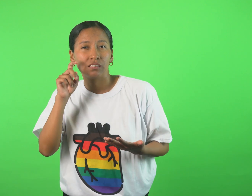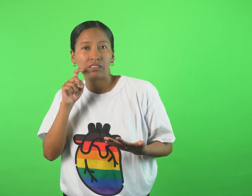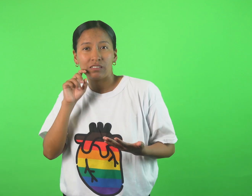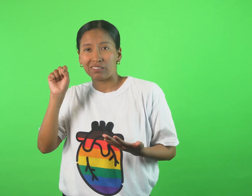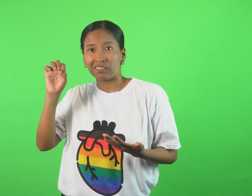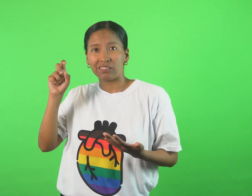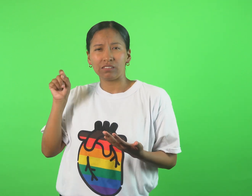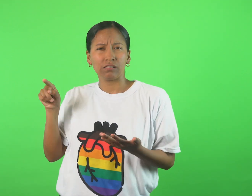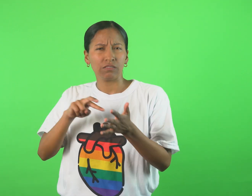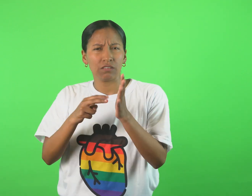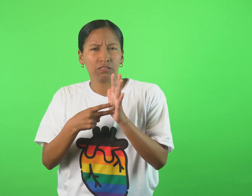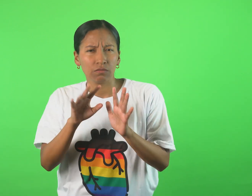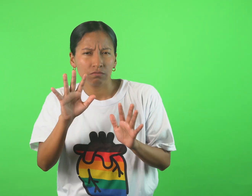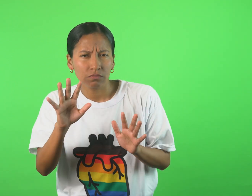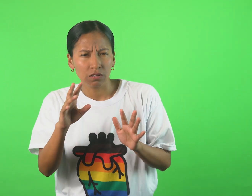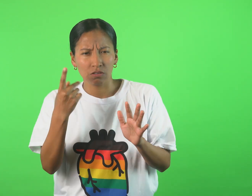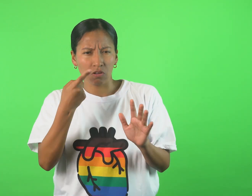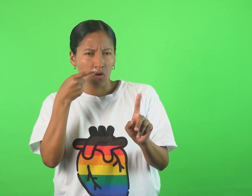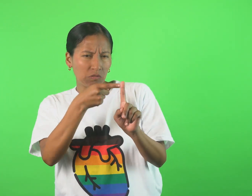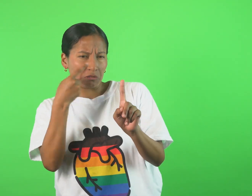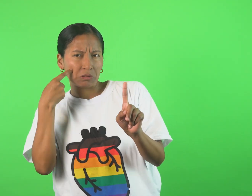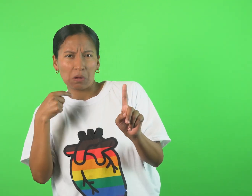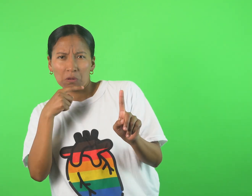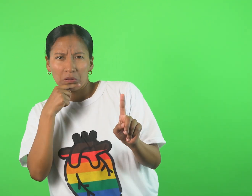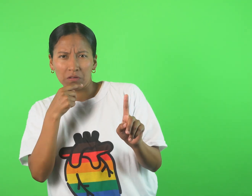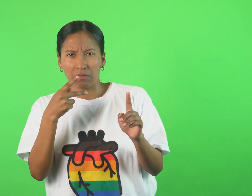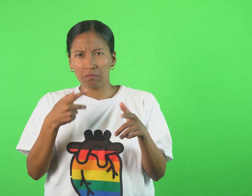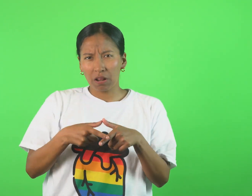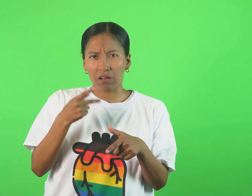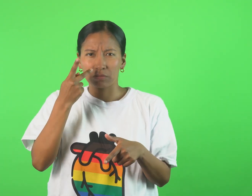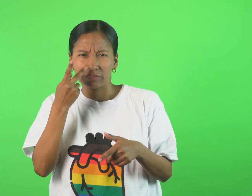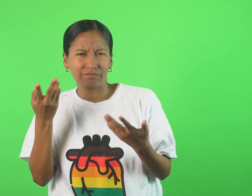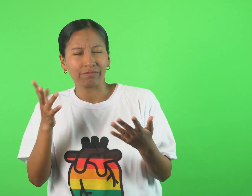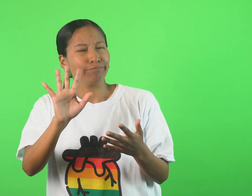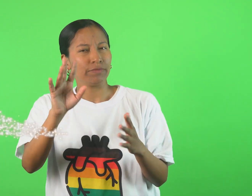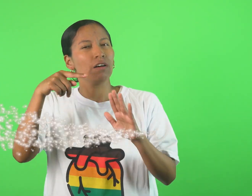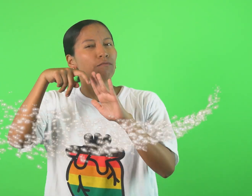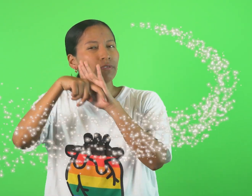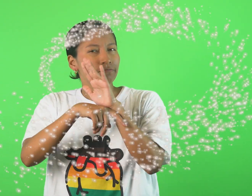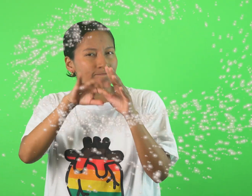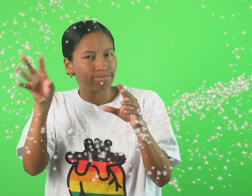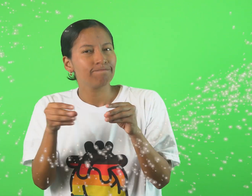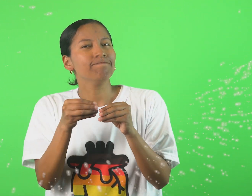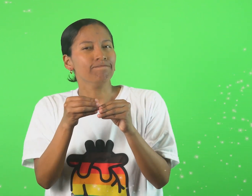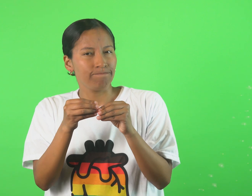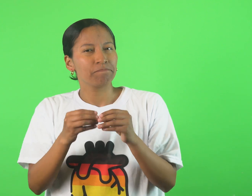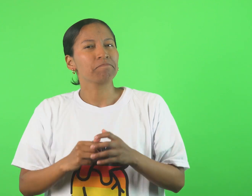is not just about genitalia it goes far beyond that!